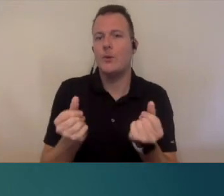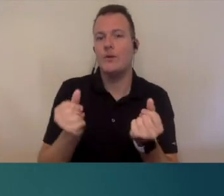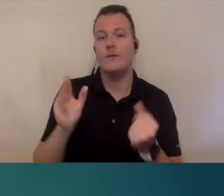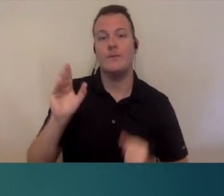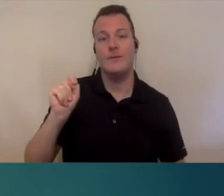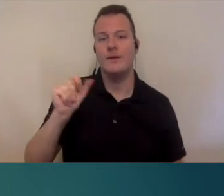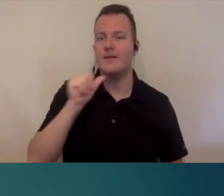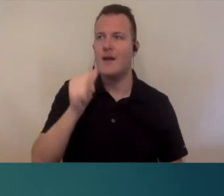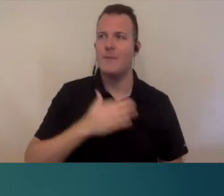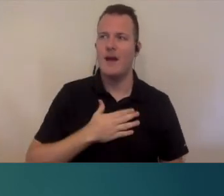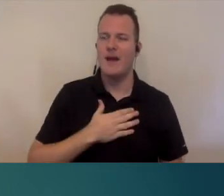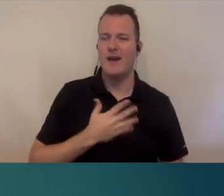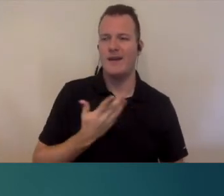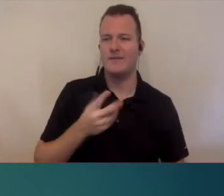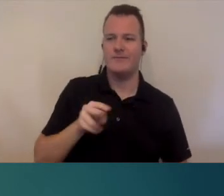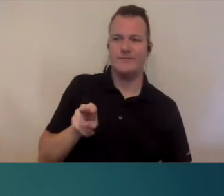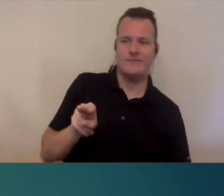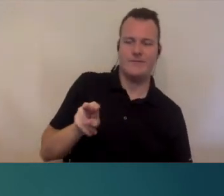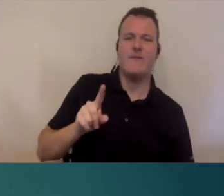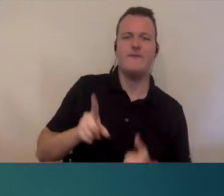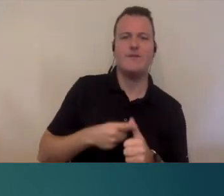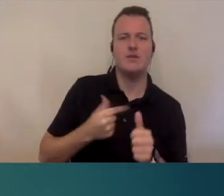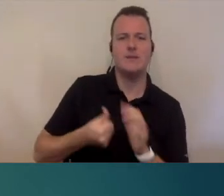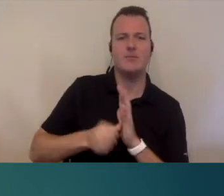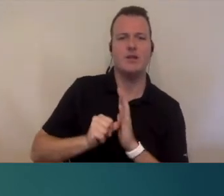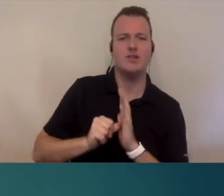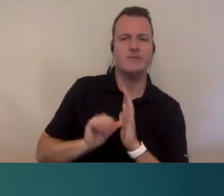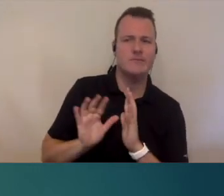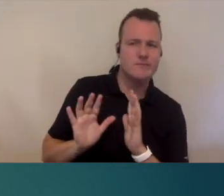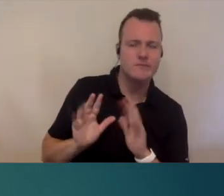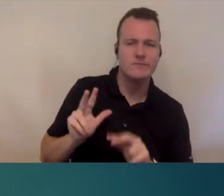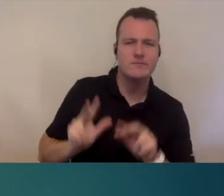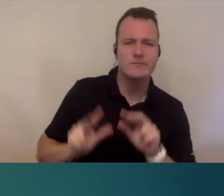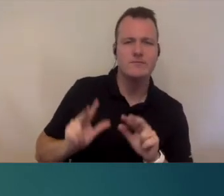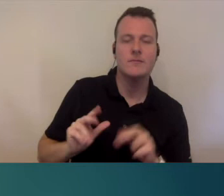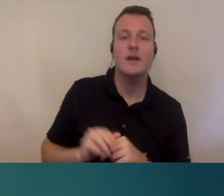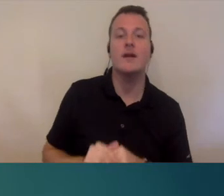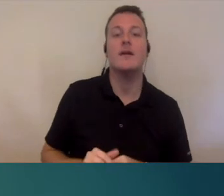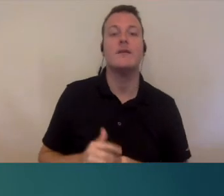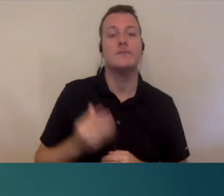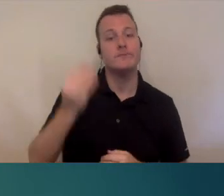not the best first impression. So just a little note that if you are going to